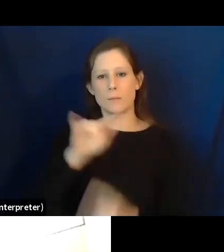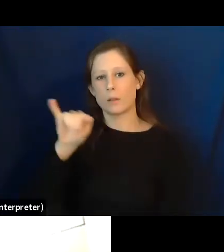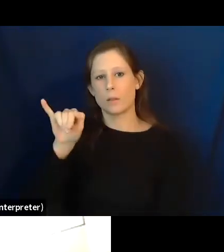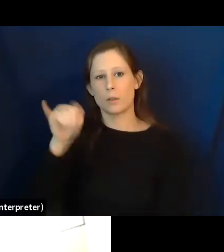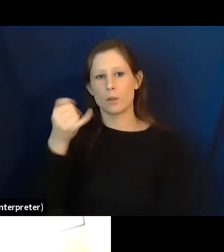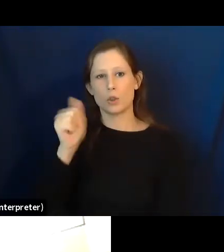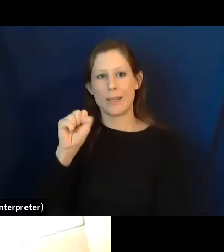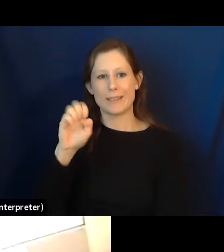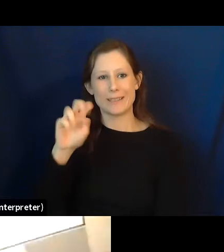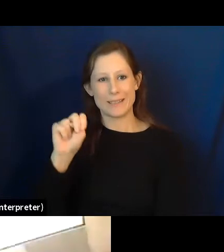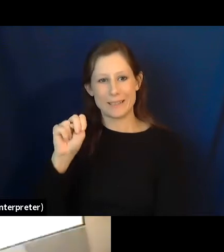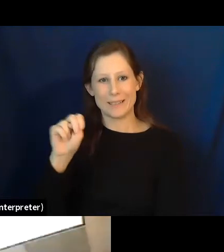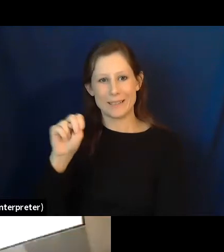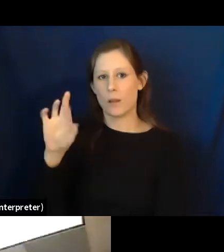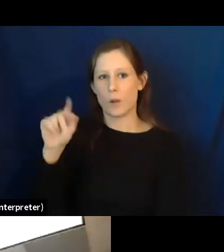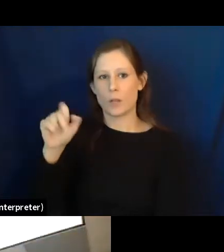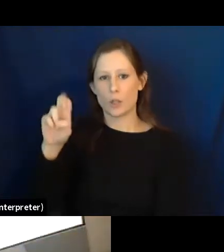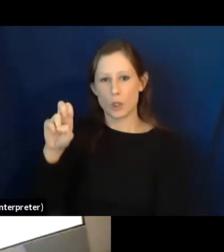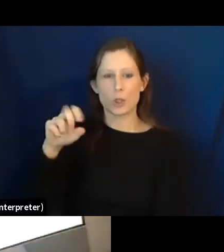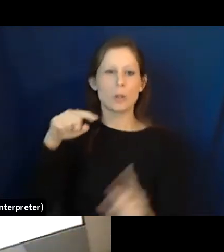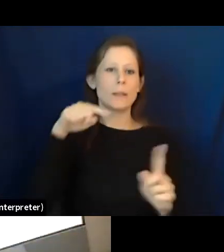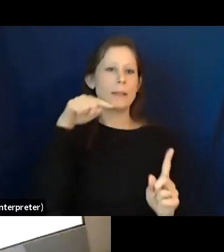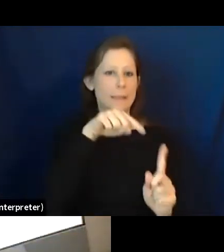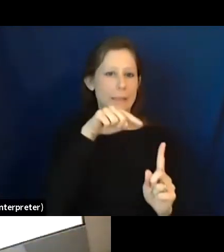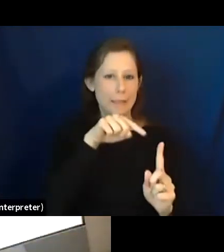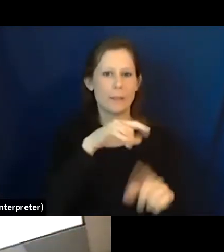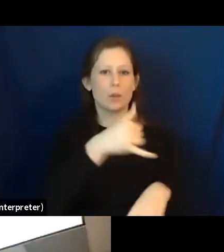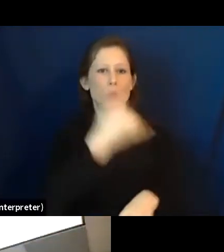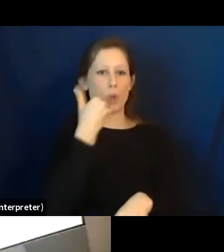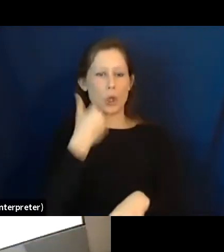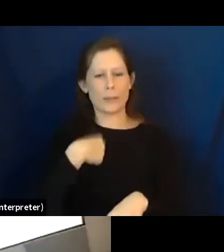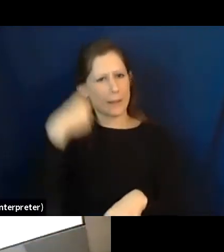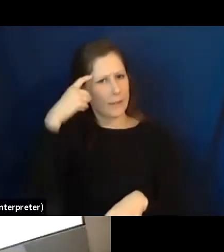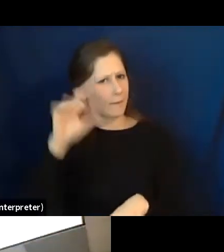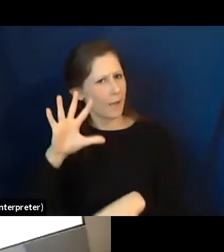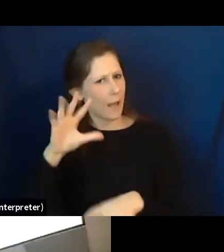He called and I have to say that I think it's probably been five or six years ago and you